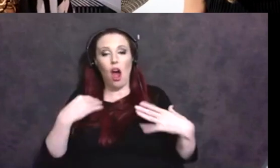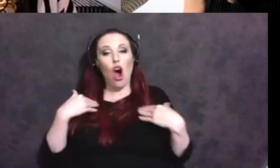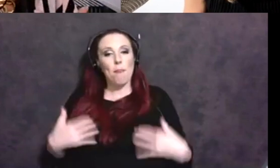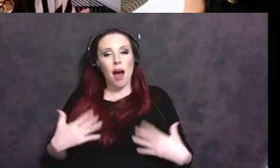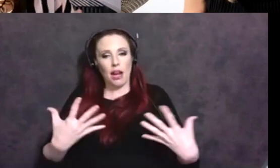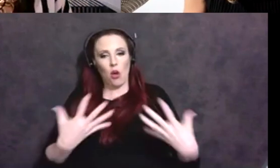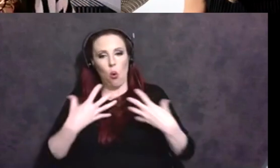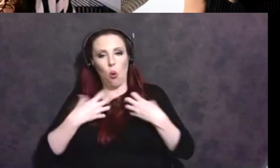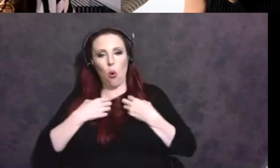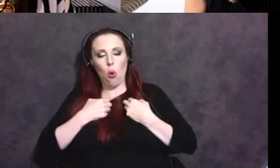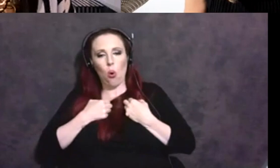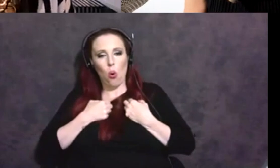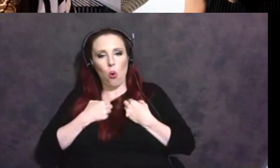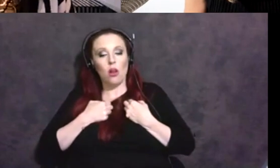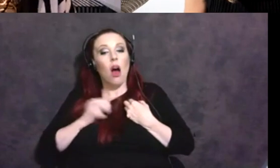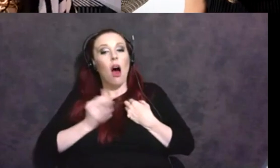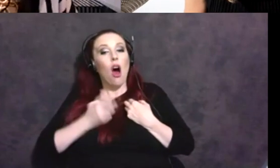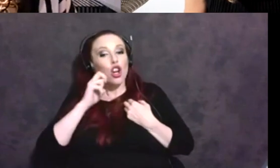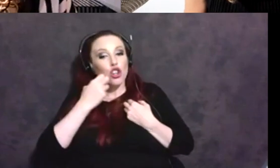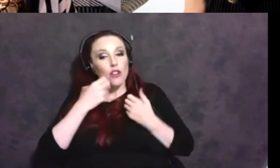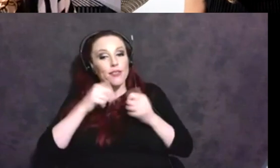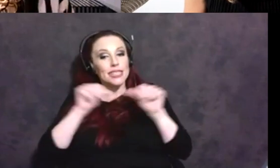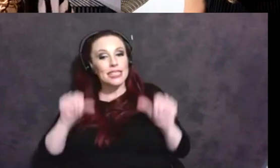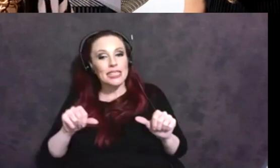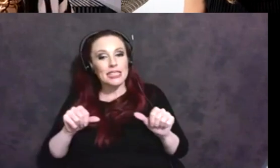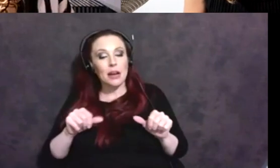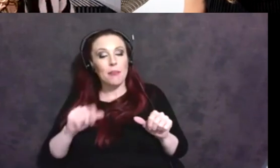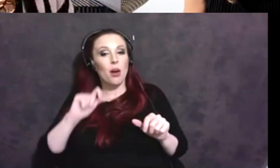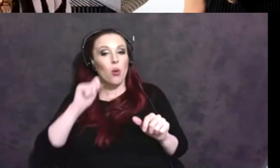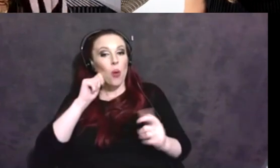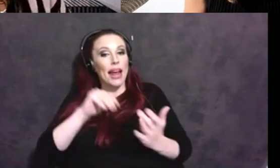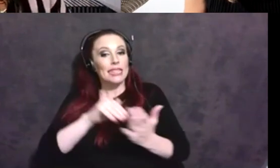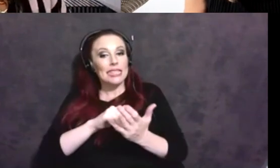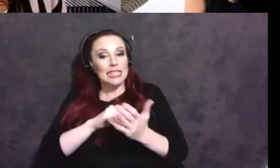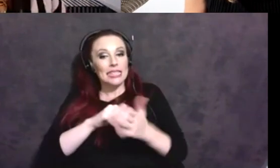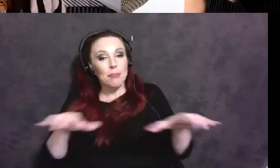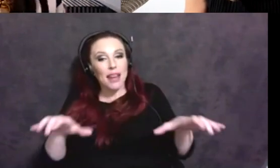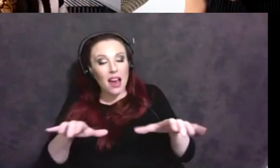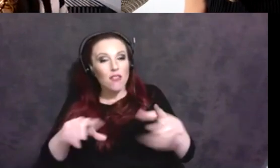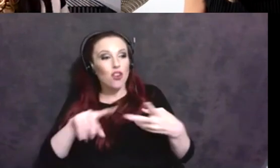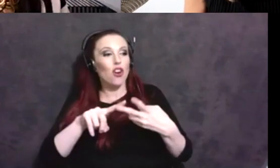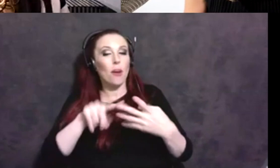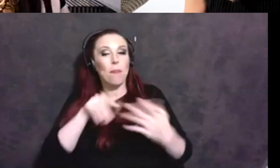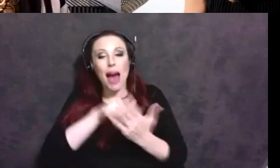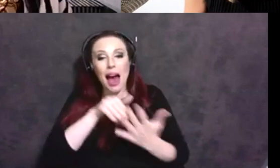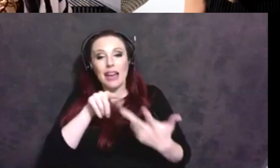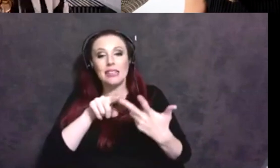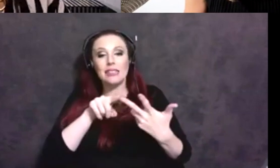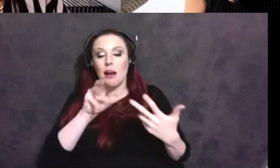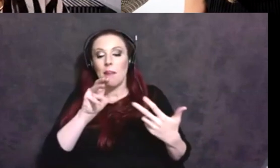help us heal. When I say it comes our way and I say we hold it in our bodies, our bodies